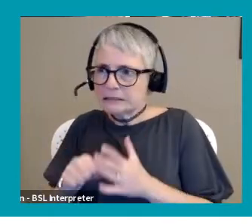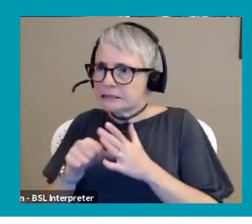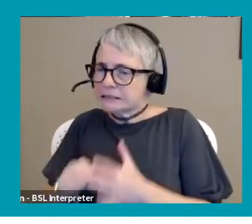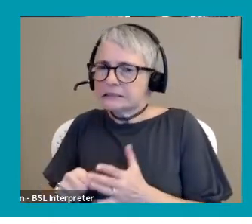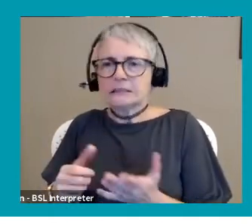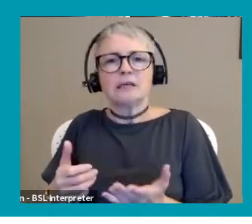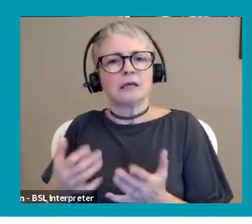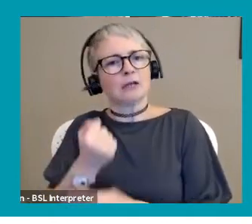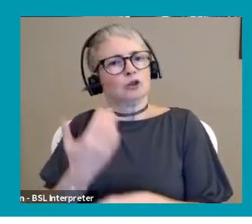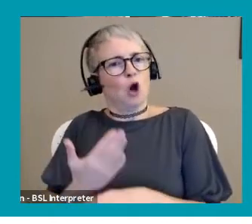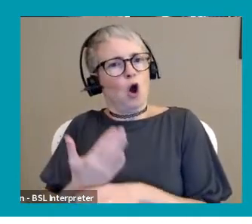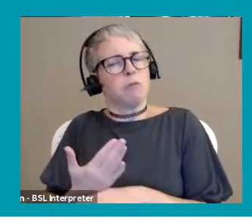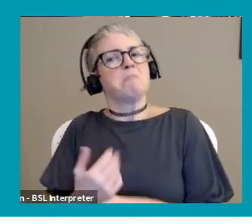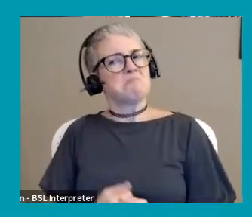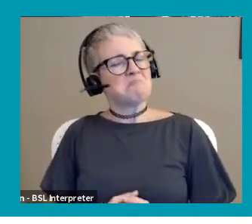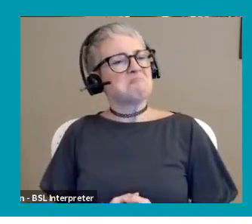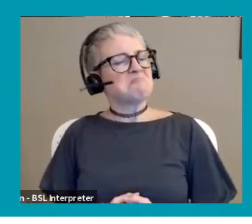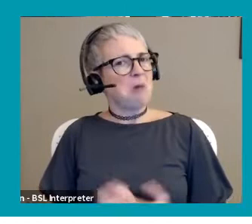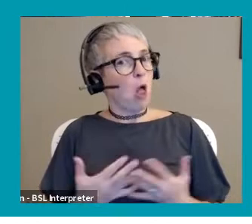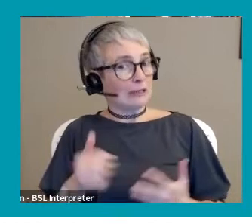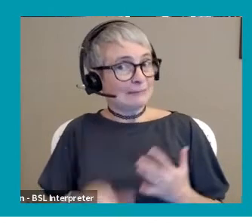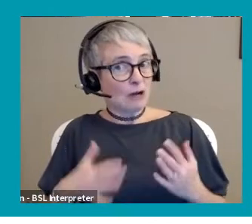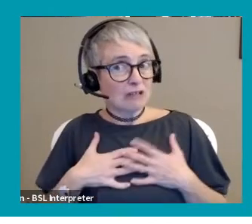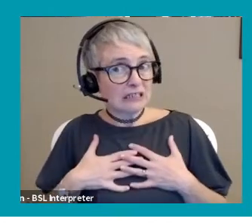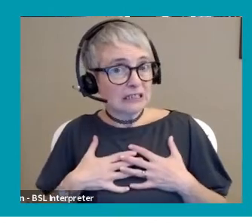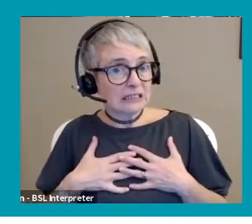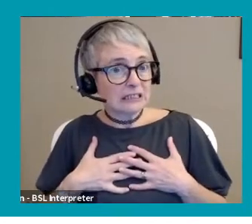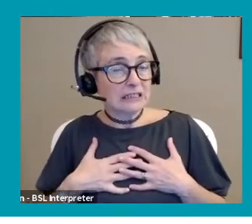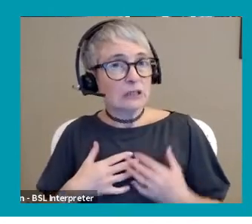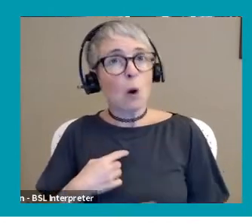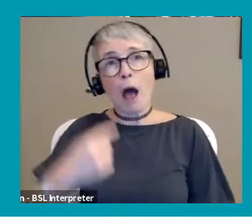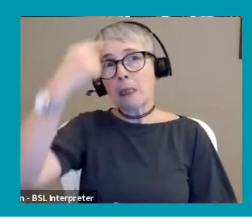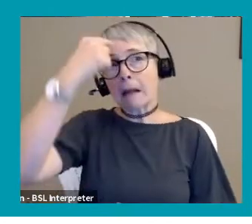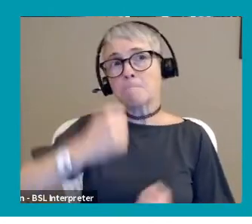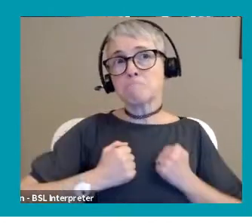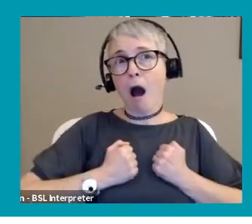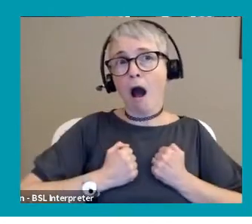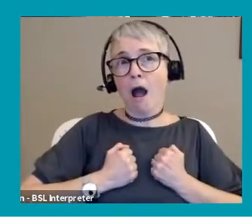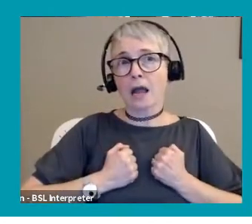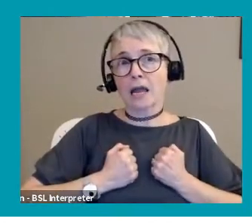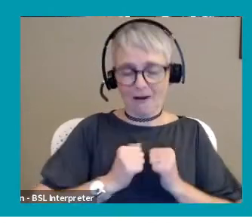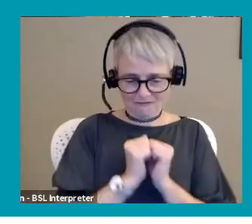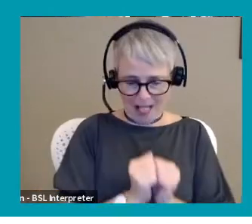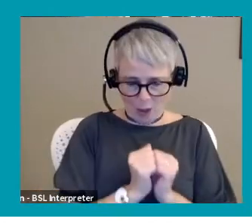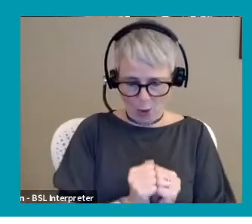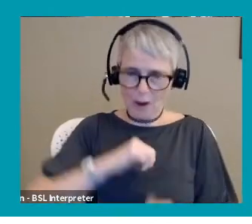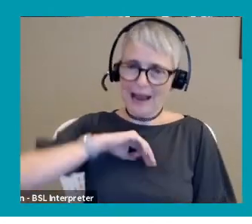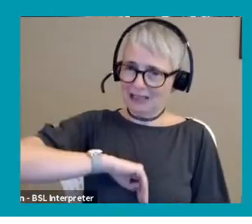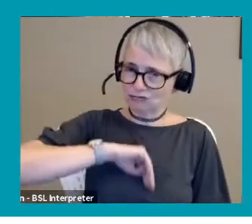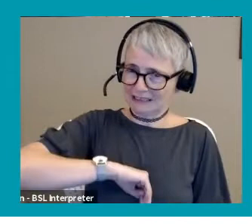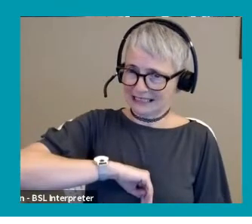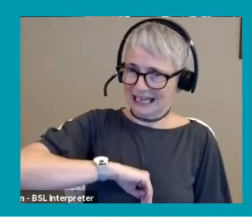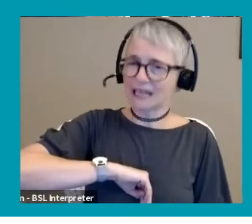So most of my values are intrinsic and a few ex trinsicses but this is